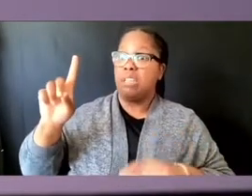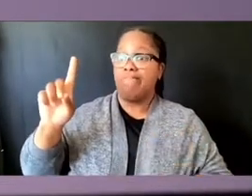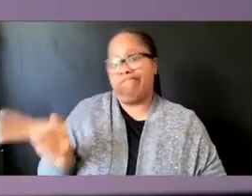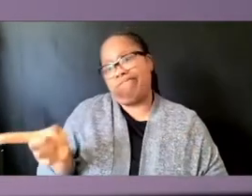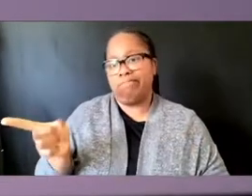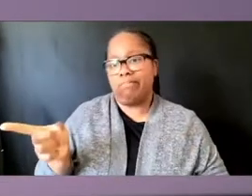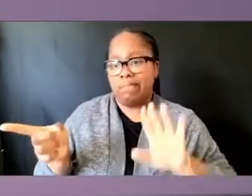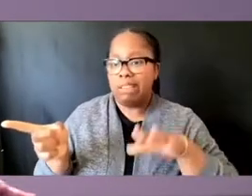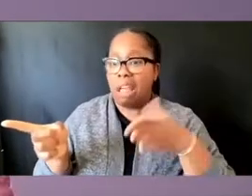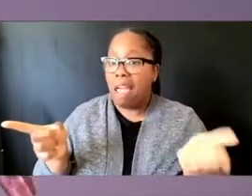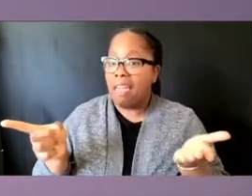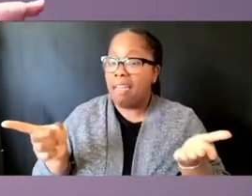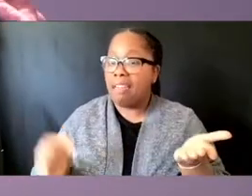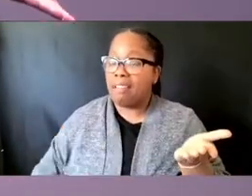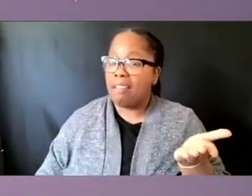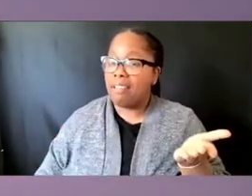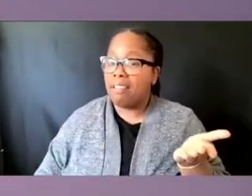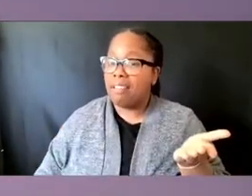And so, they mourned.